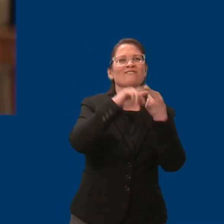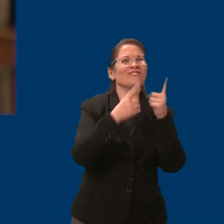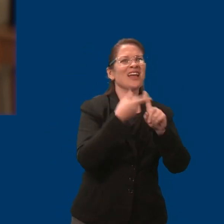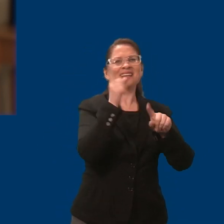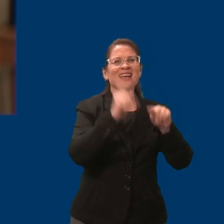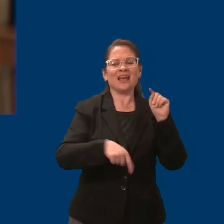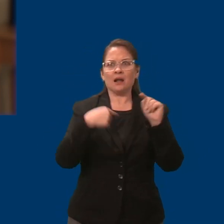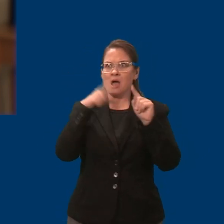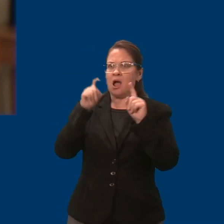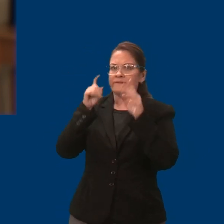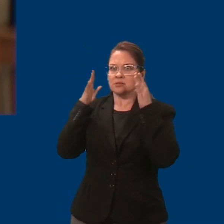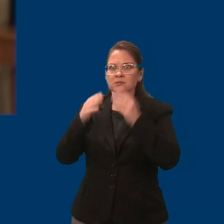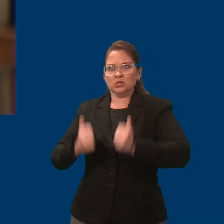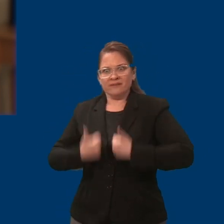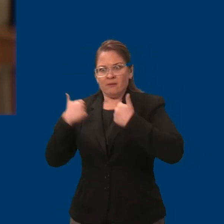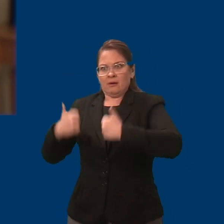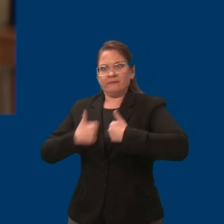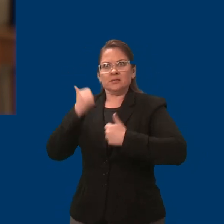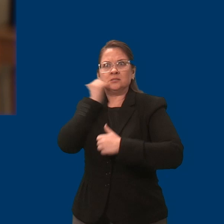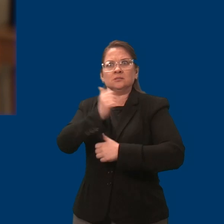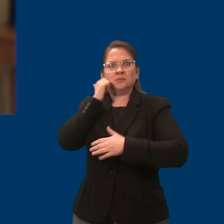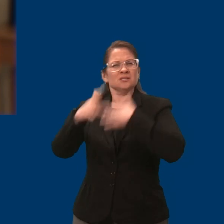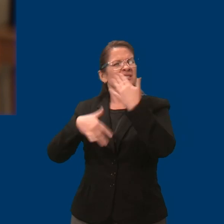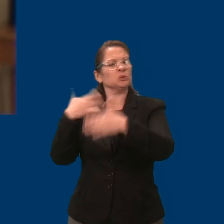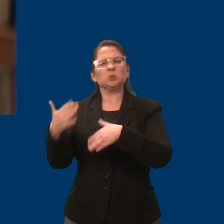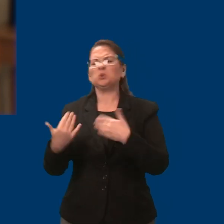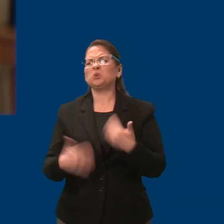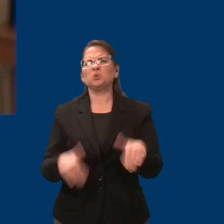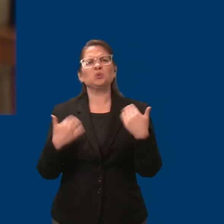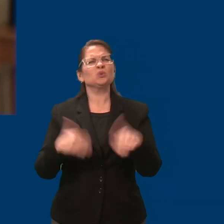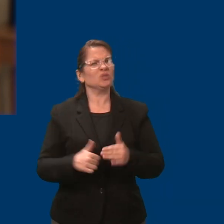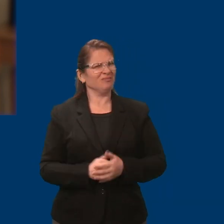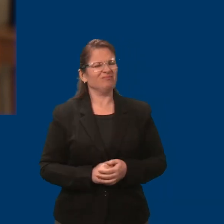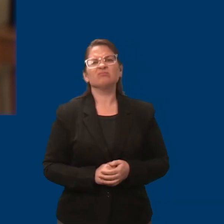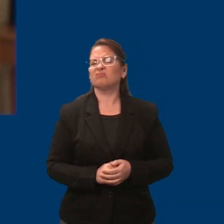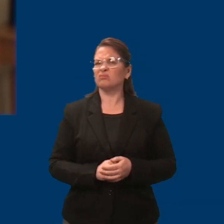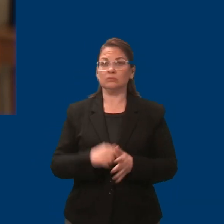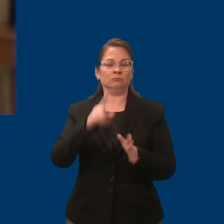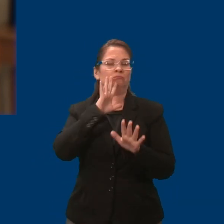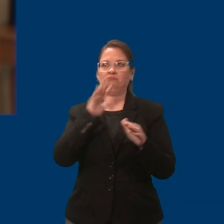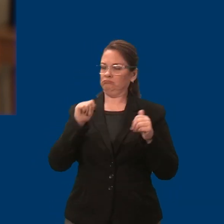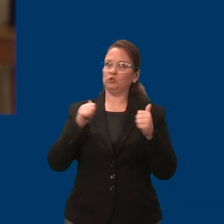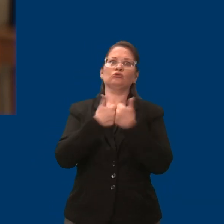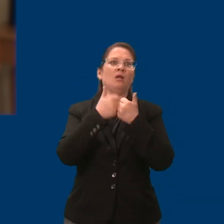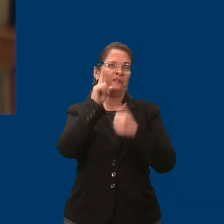care worker over an illness. One of the reasons she stayed as long as she did